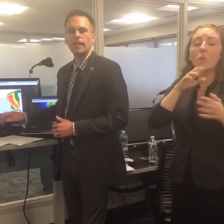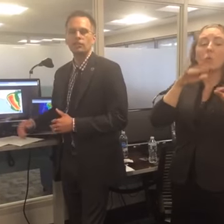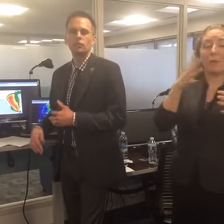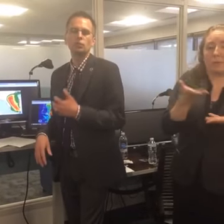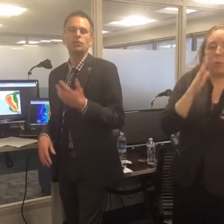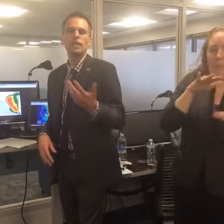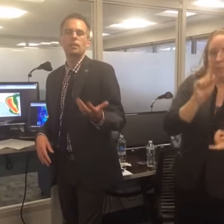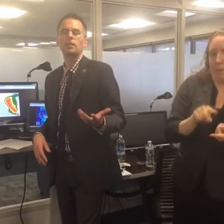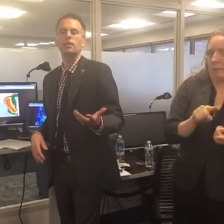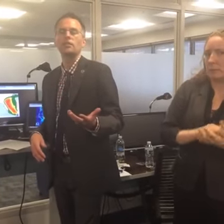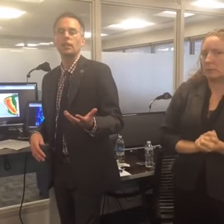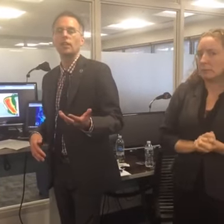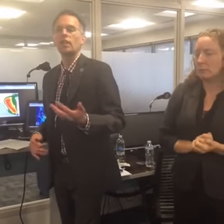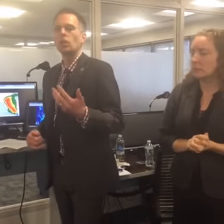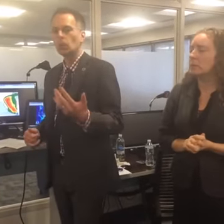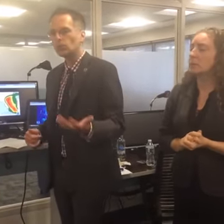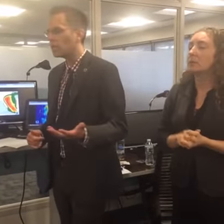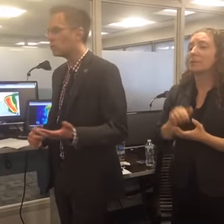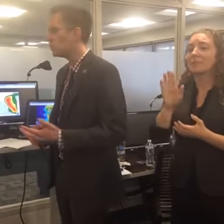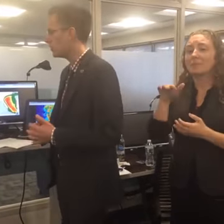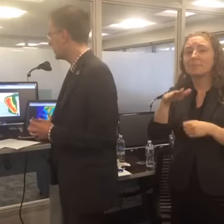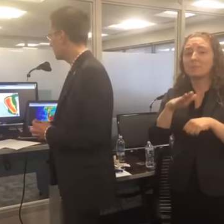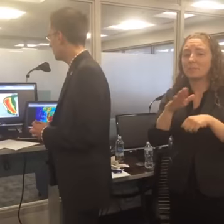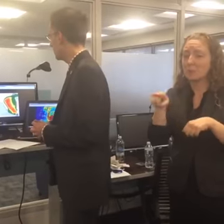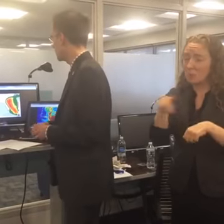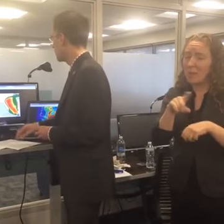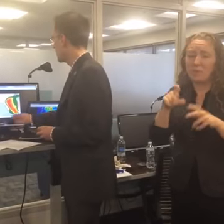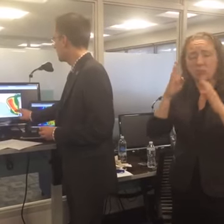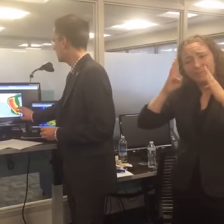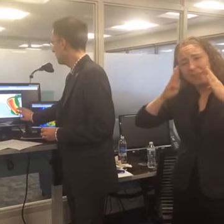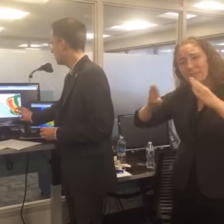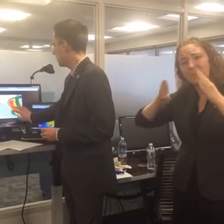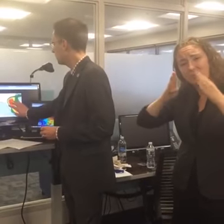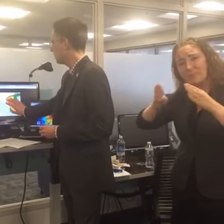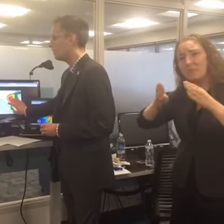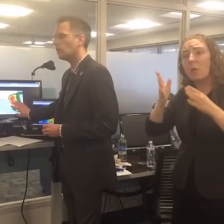Nonetheless, folks should pay very close attention to this because significant heavy rainfall